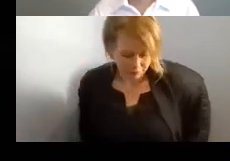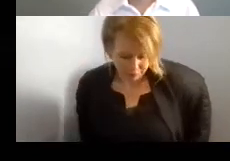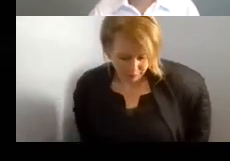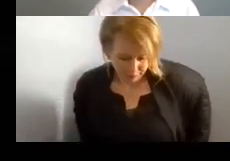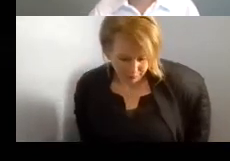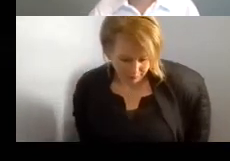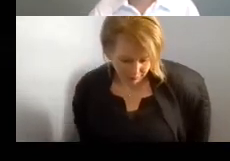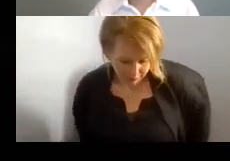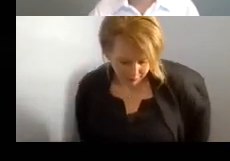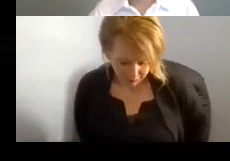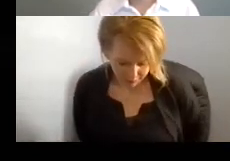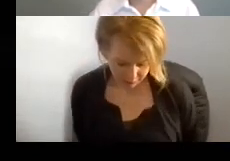Other questions?